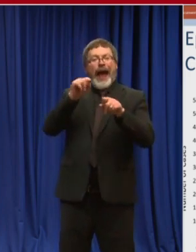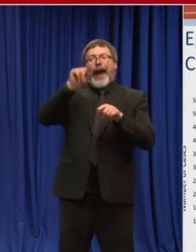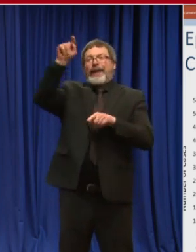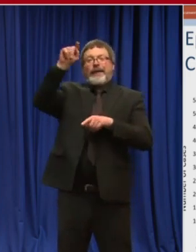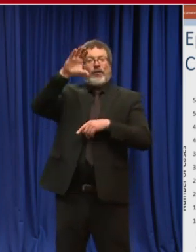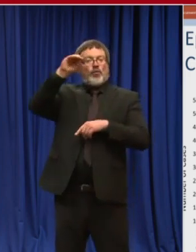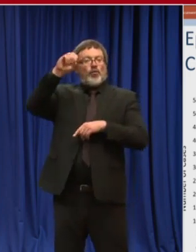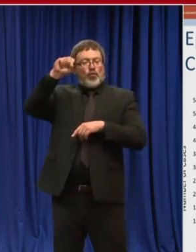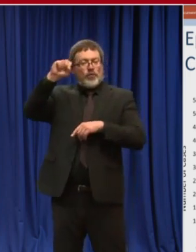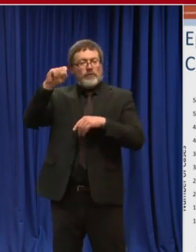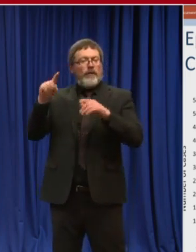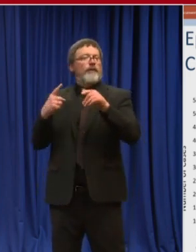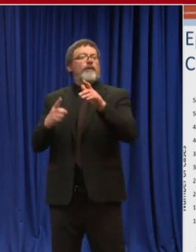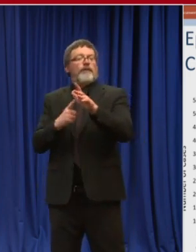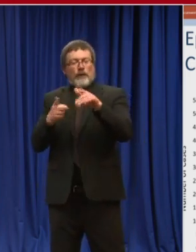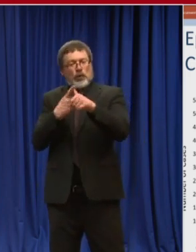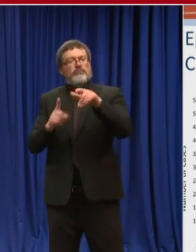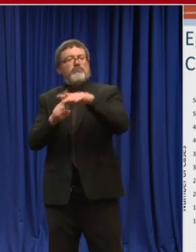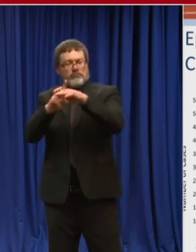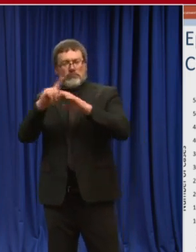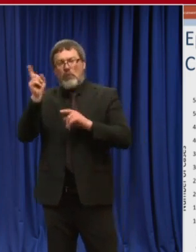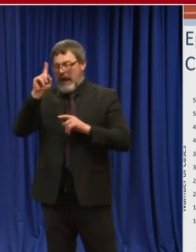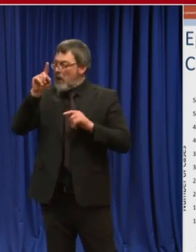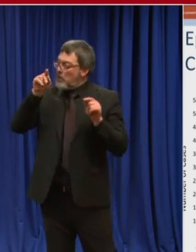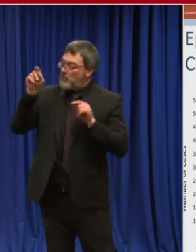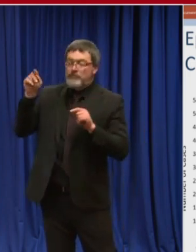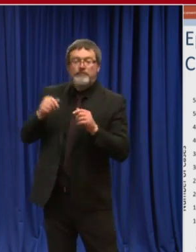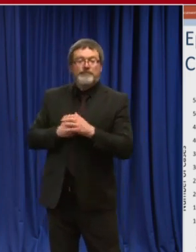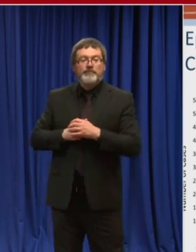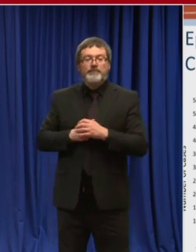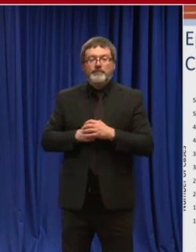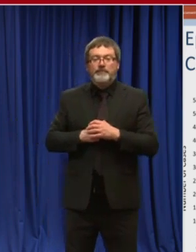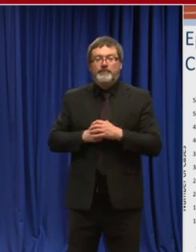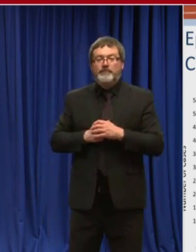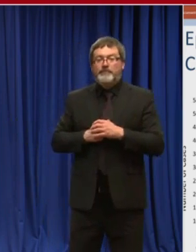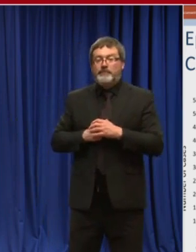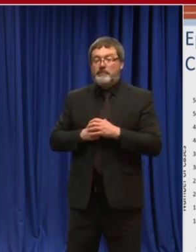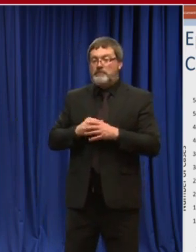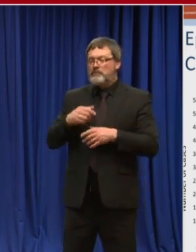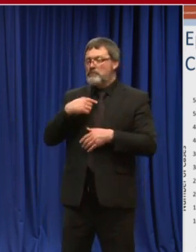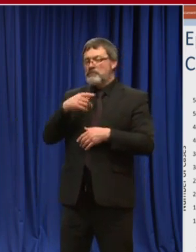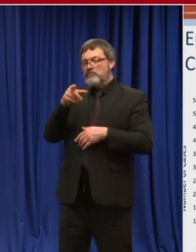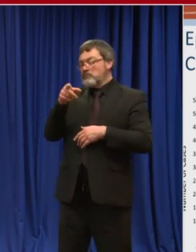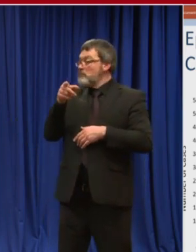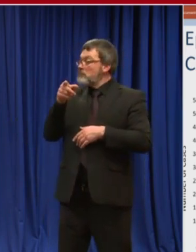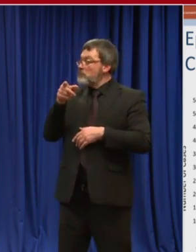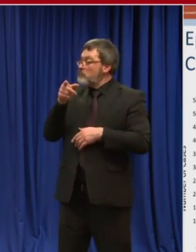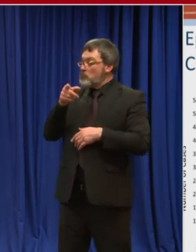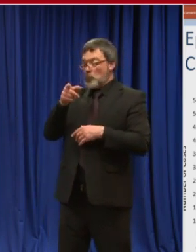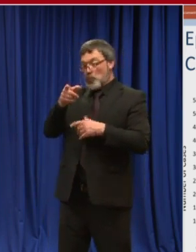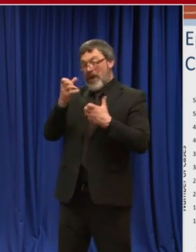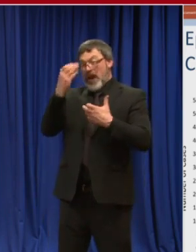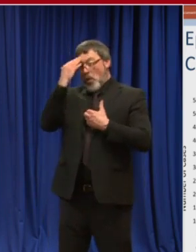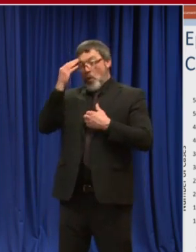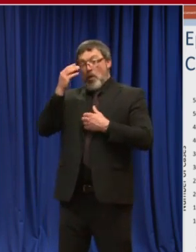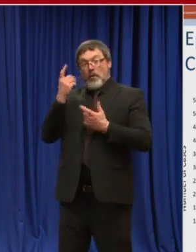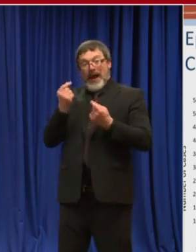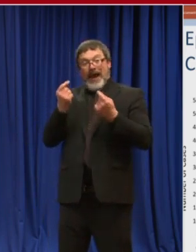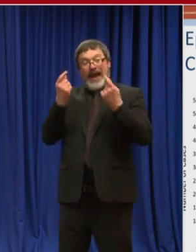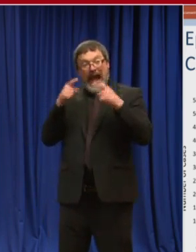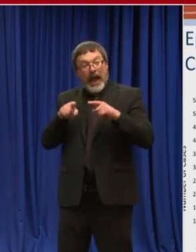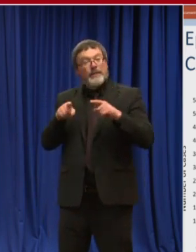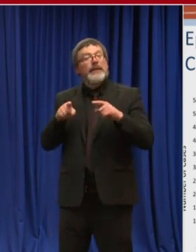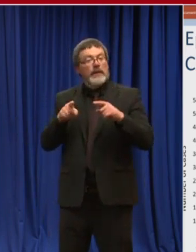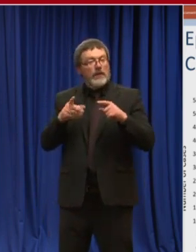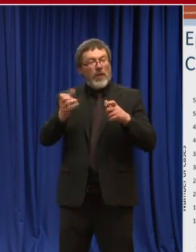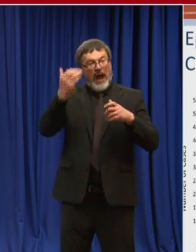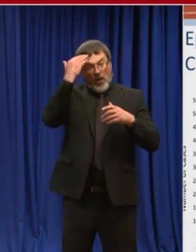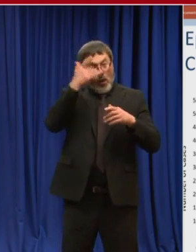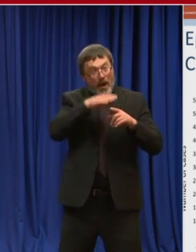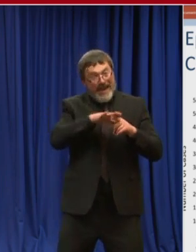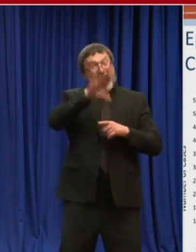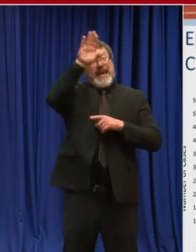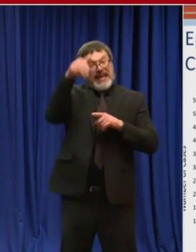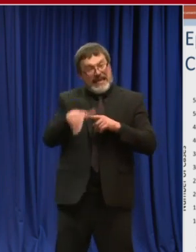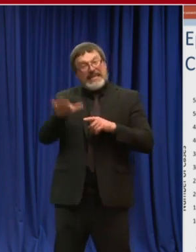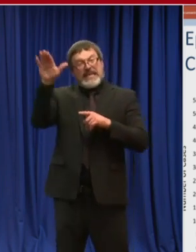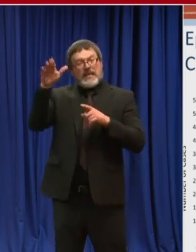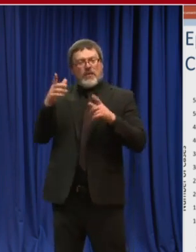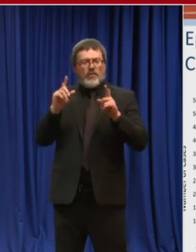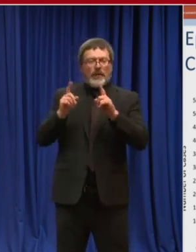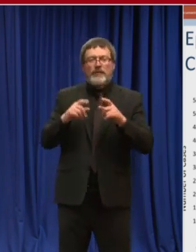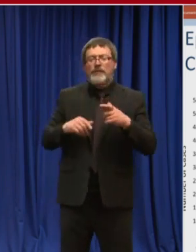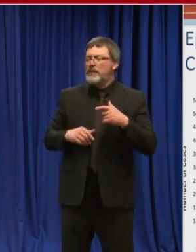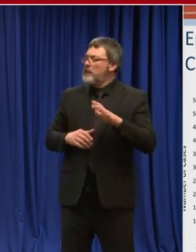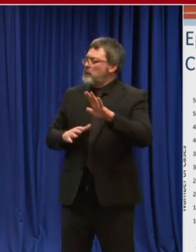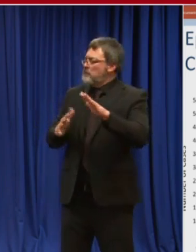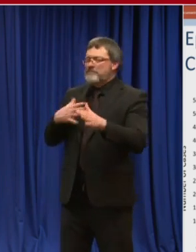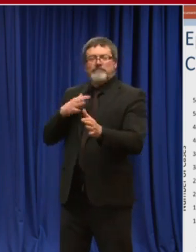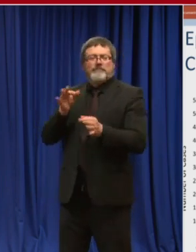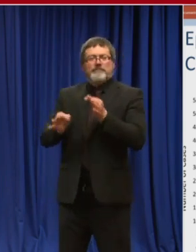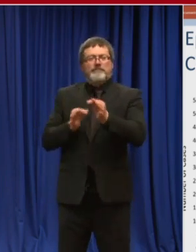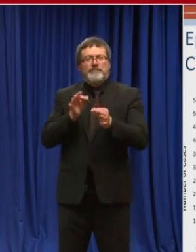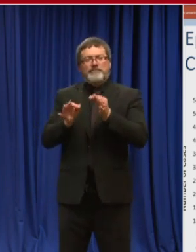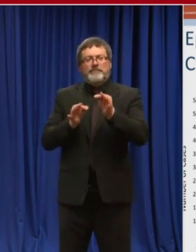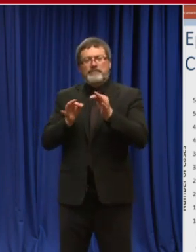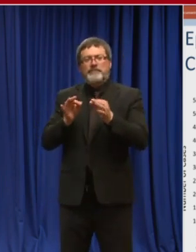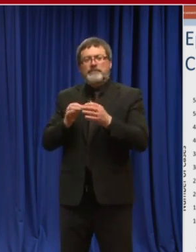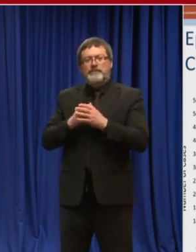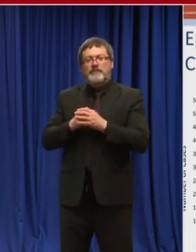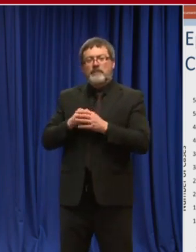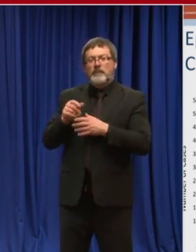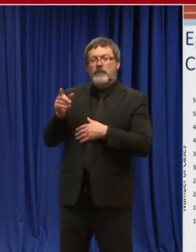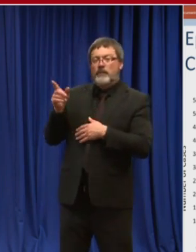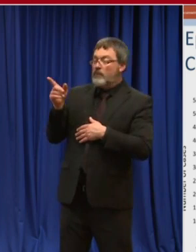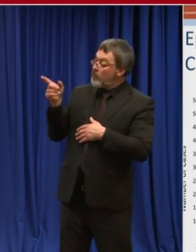COUNTY CASE, SO THE QUESTION IS DO WE KNOW OF ANYTHING THAT HAPPENED IN THE TIME PERIOD BETWEEN SOME OF THESE HIGHER DAYS WHERE OF CASES LET ME FIRST CLARIFY ONE THING THESE ARE DATE